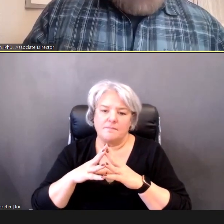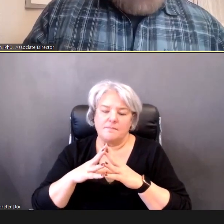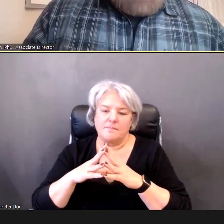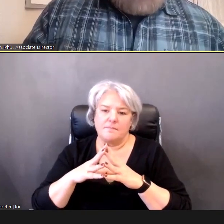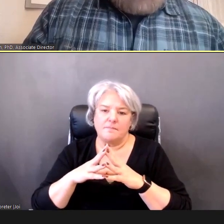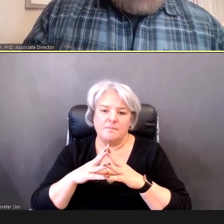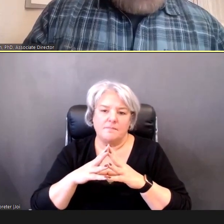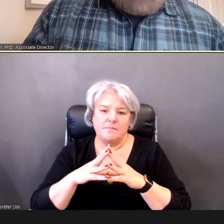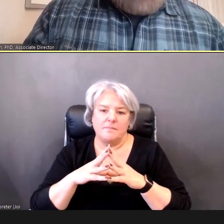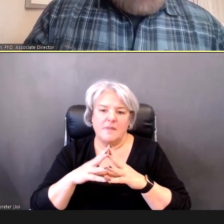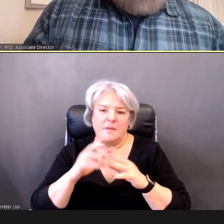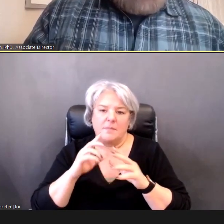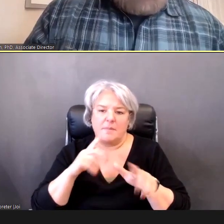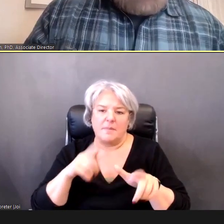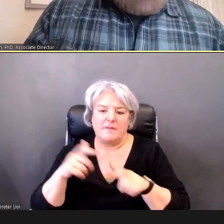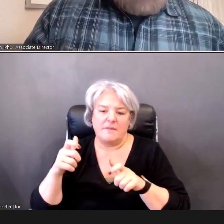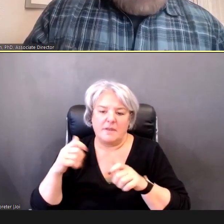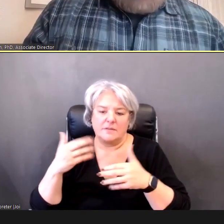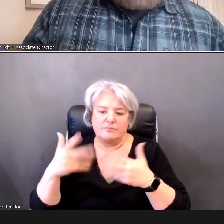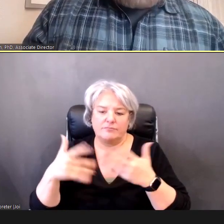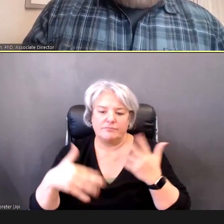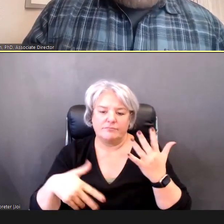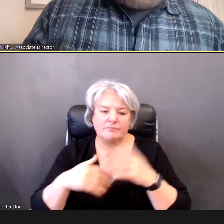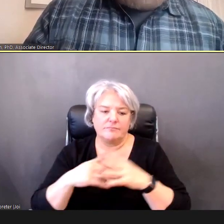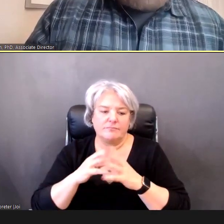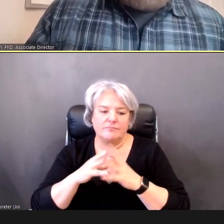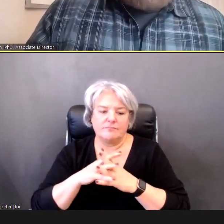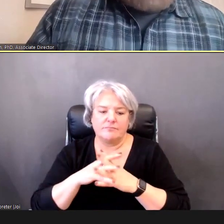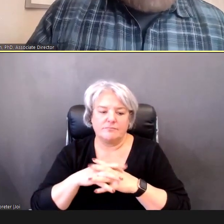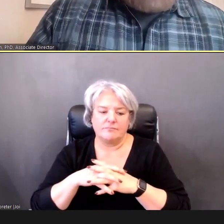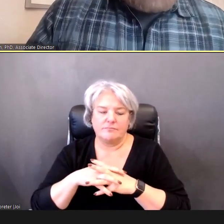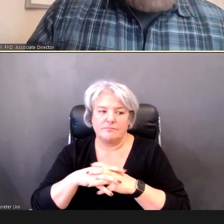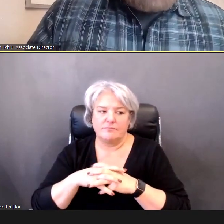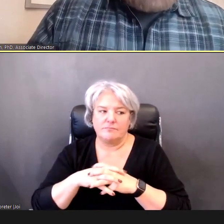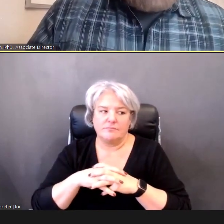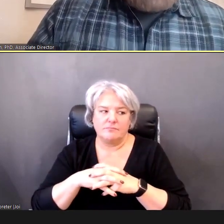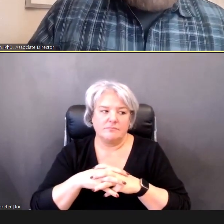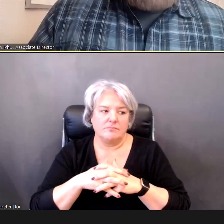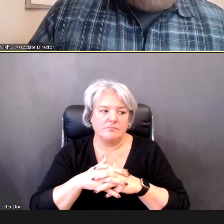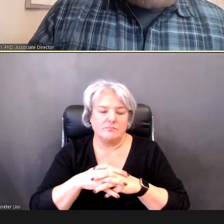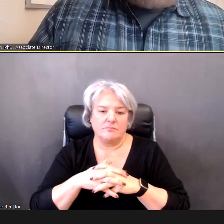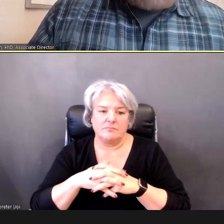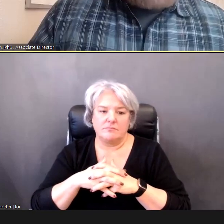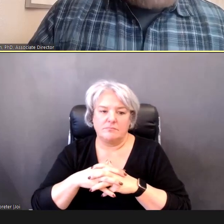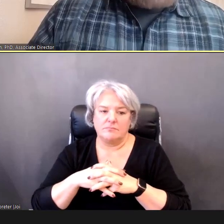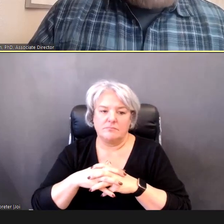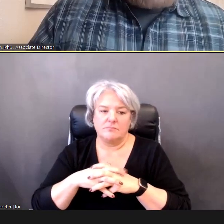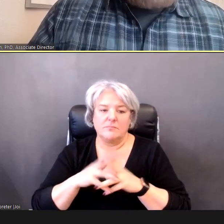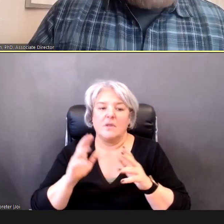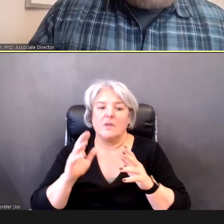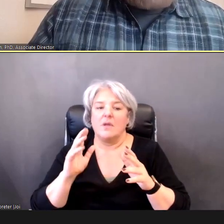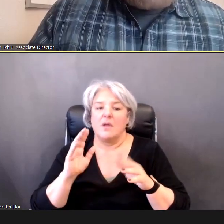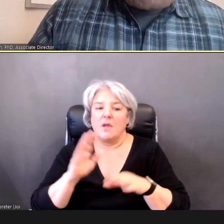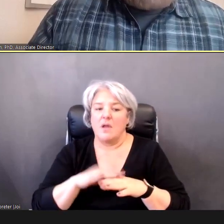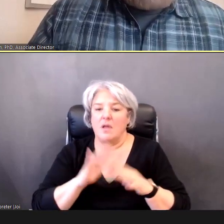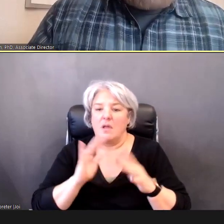through that a little too quickly huh